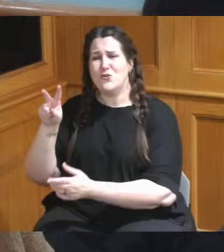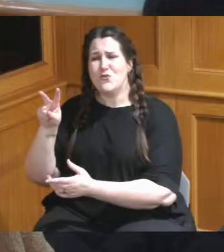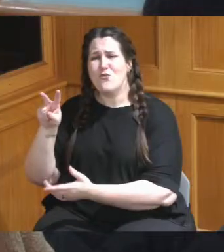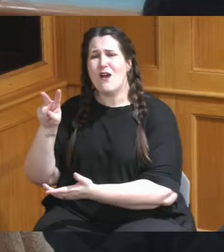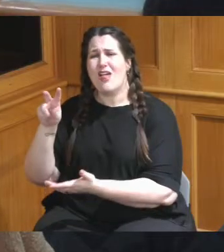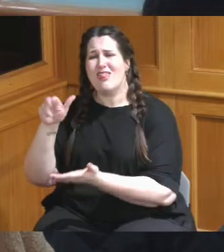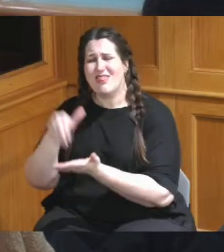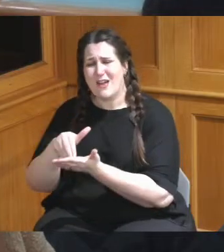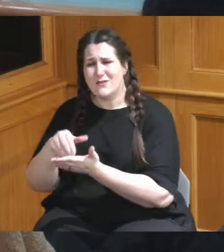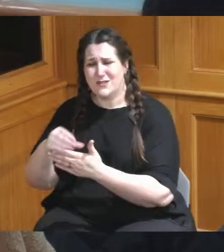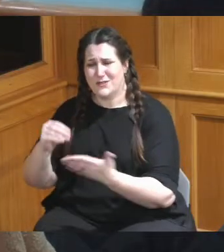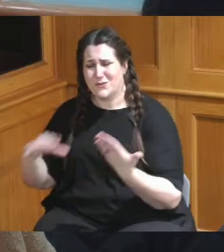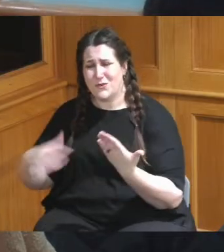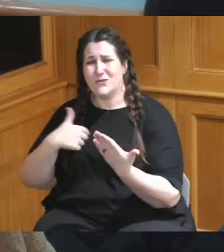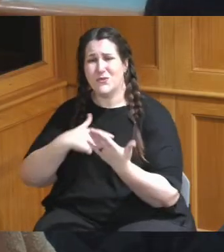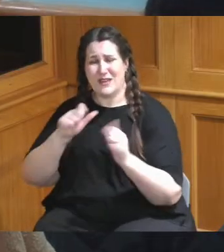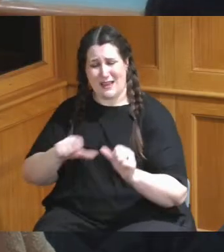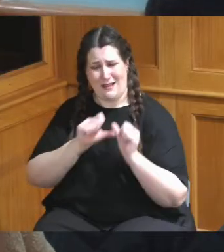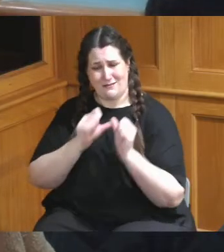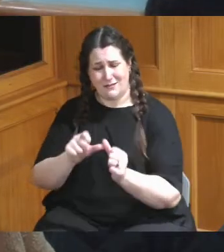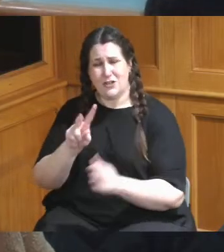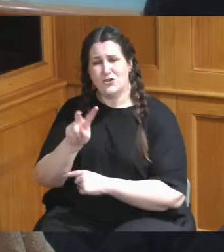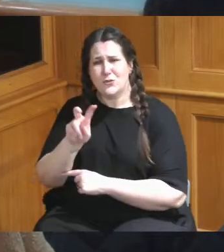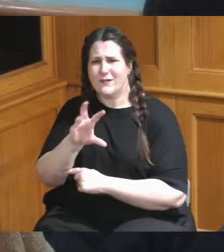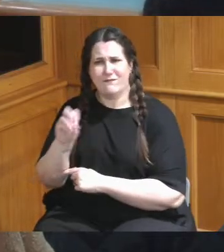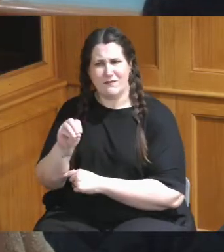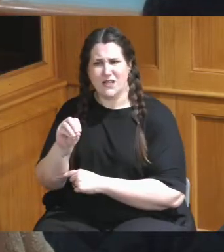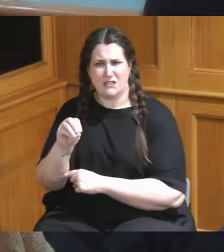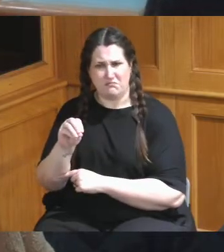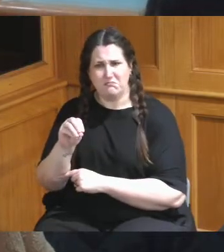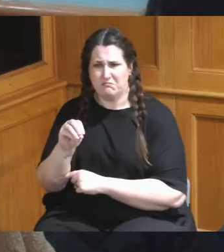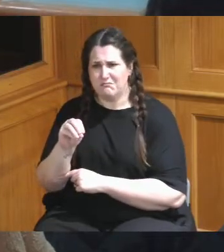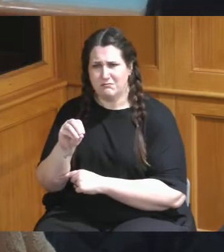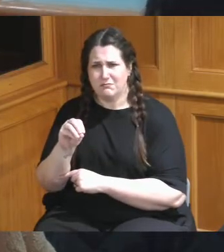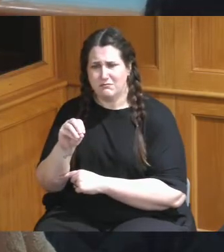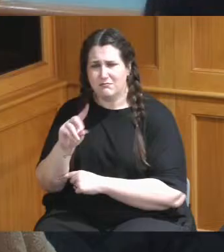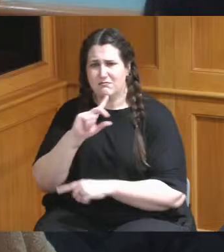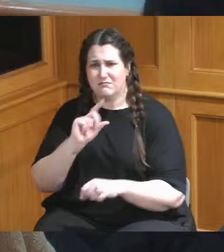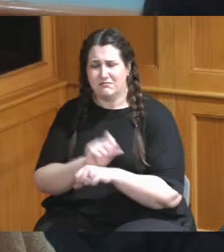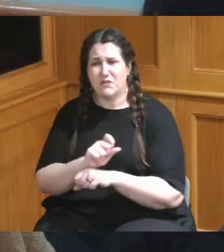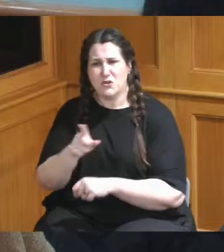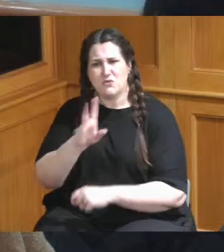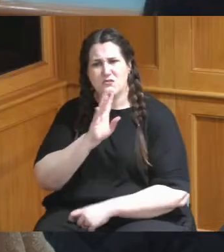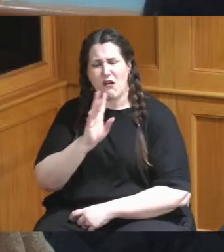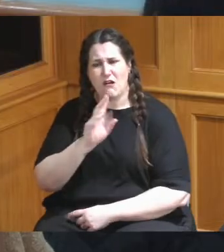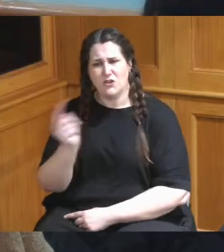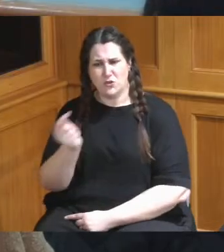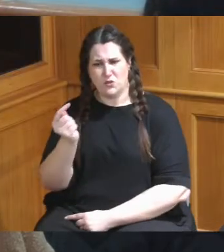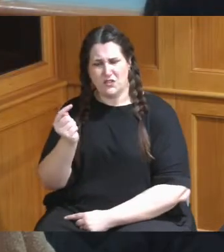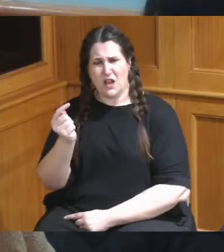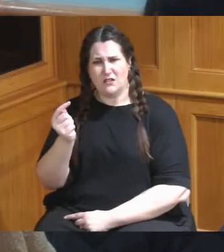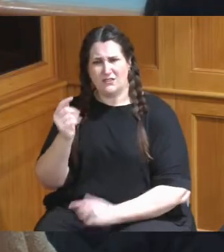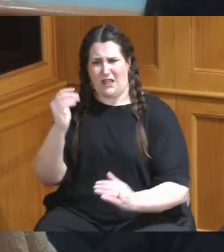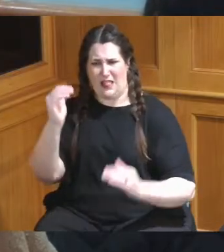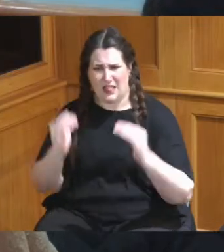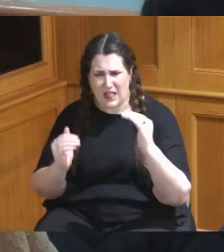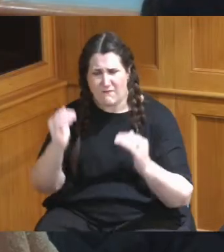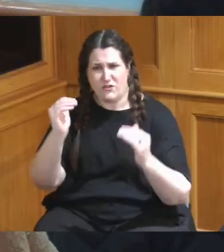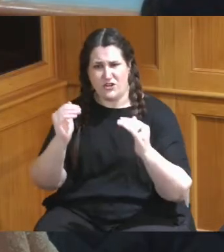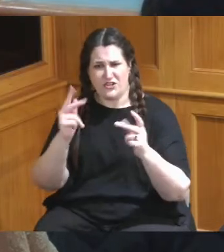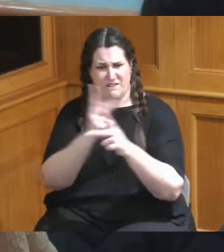We can keep doing that at 250. You talked a lot on Tuesday about leverage, finding our sources.